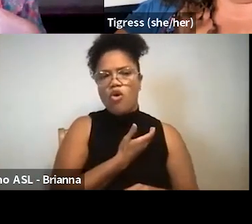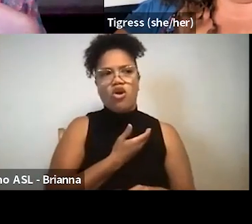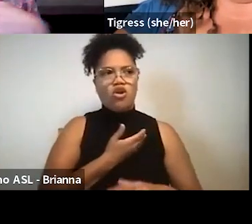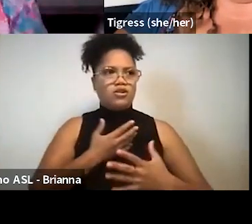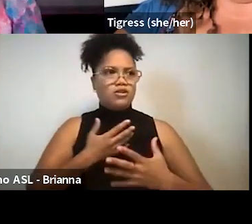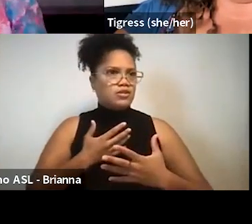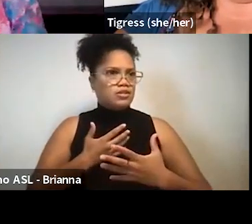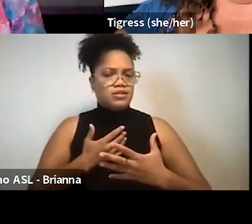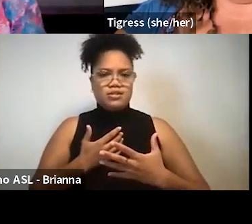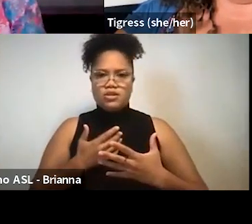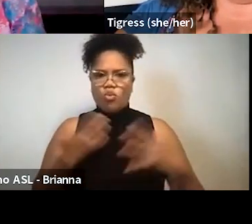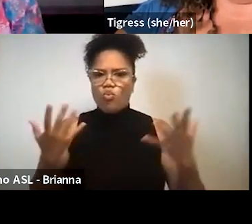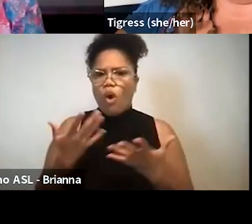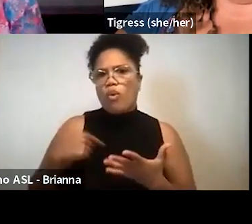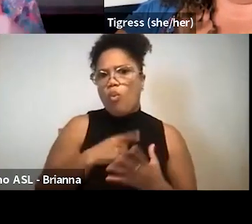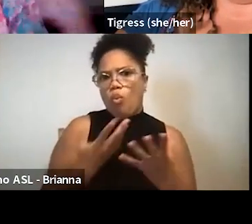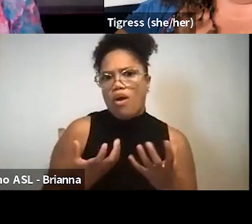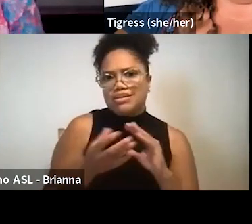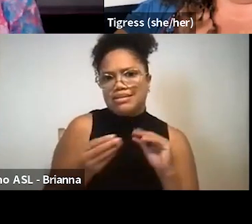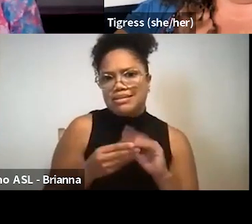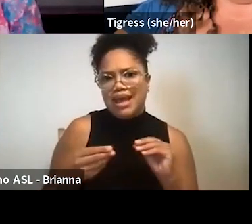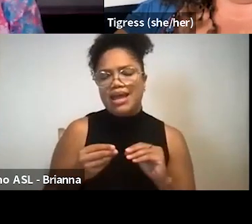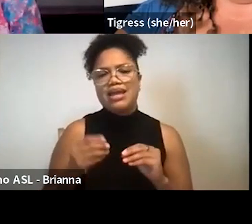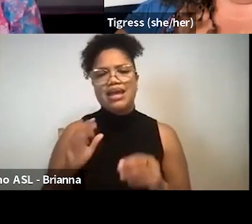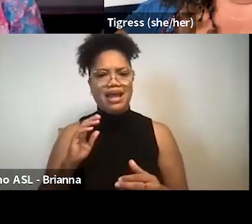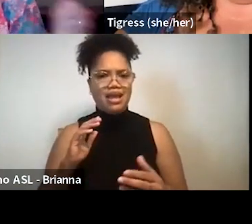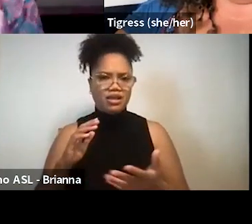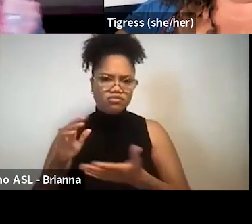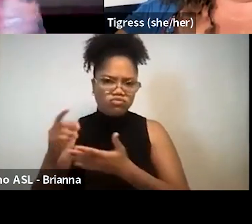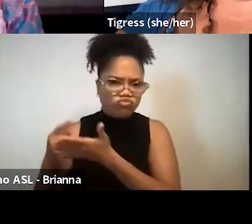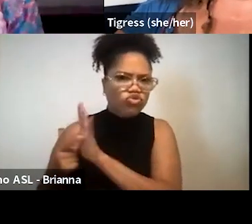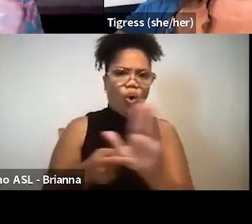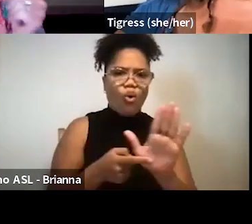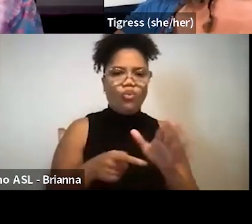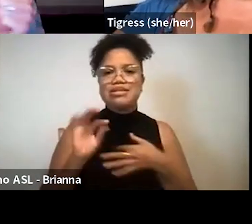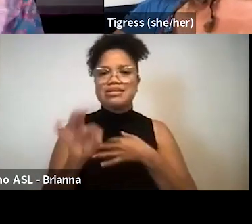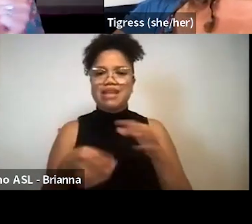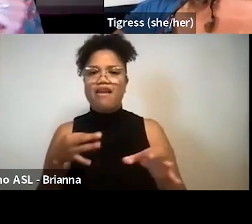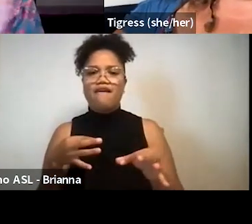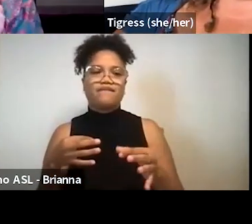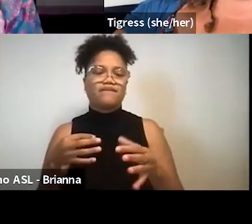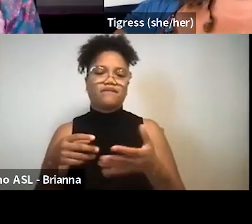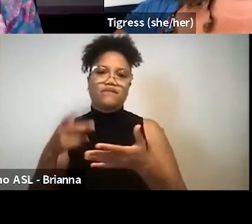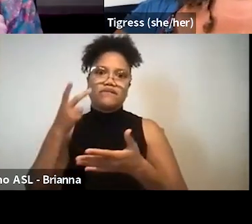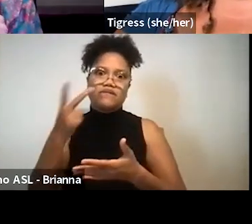and open the lines of communication and let our message come through, rather than just the vitriol, the and the animosity.